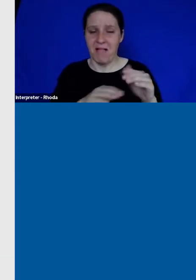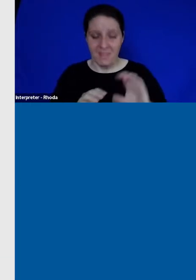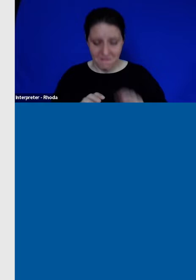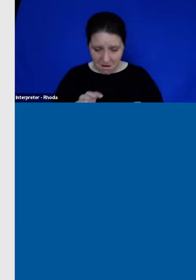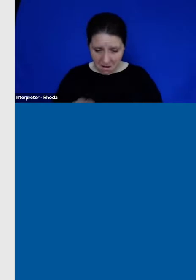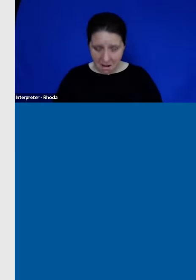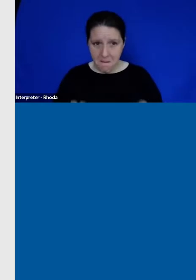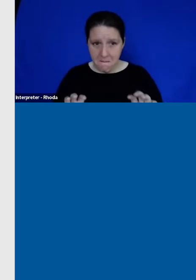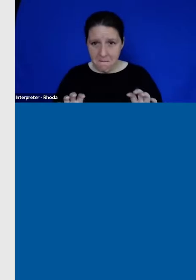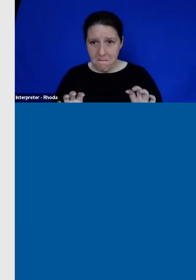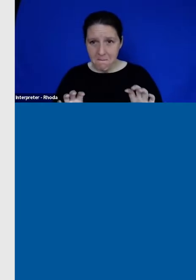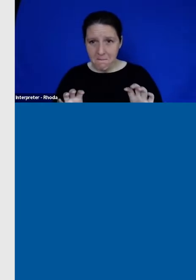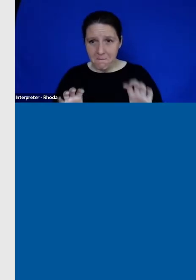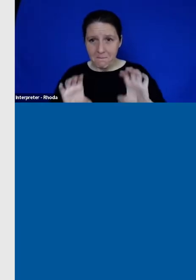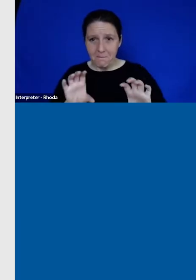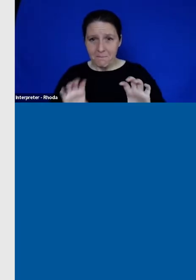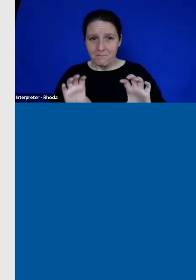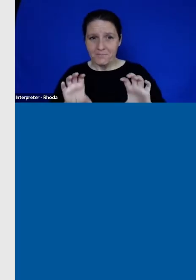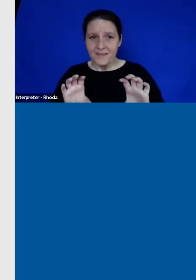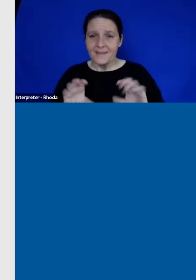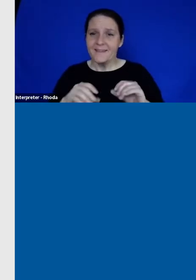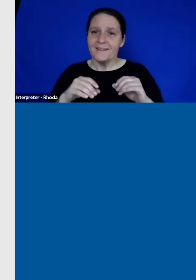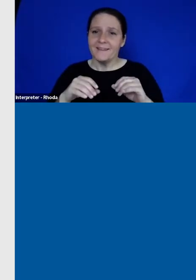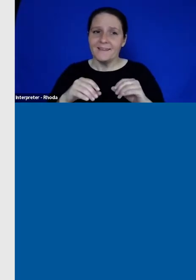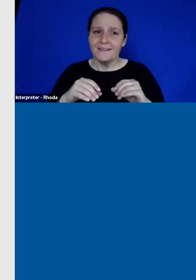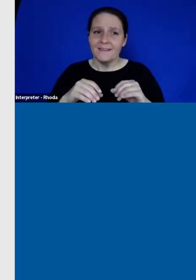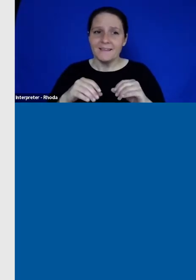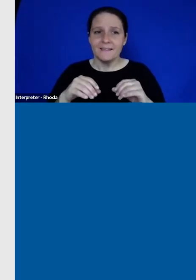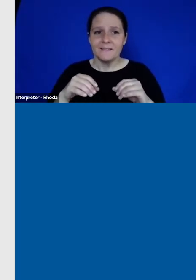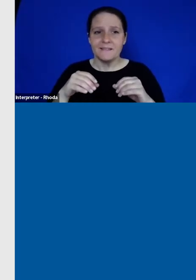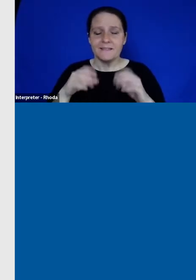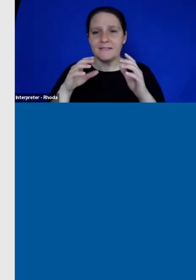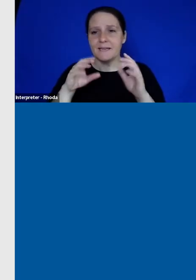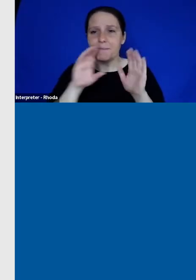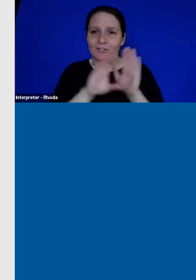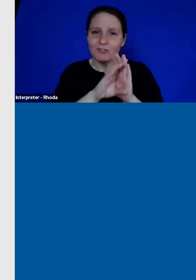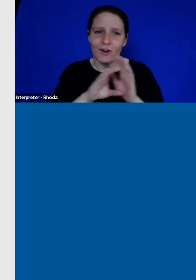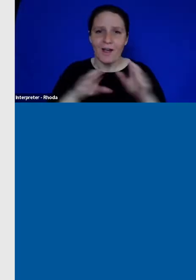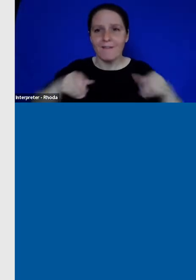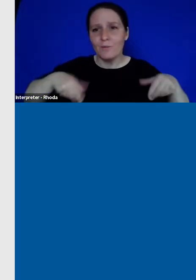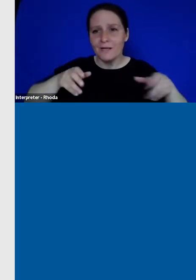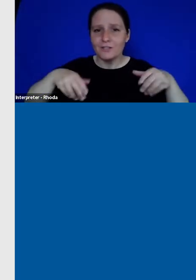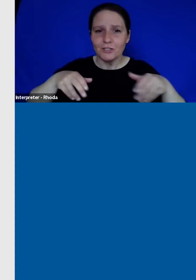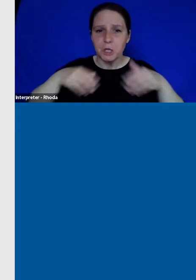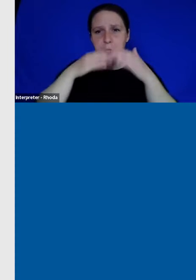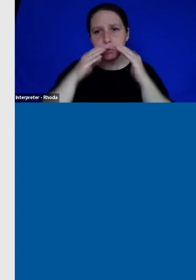of a universal wheelchair symbol frowning in front of stairs and a happy universal wheelchair symbol